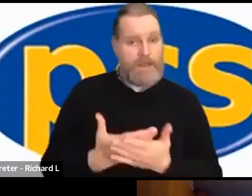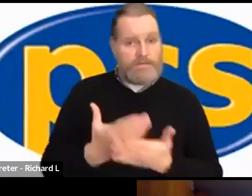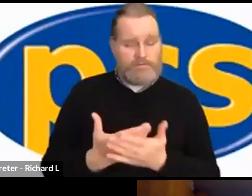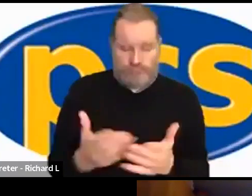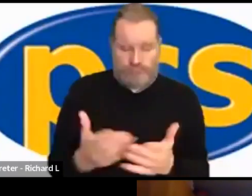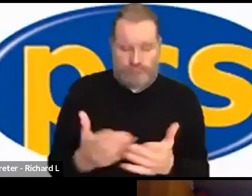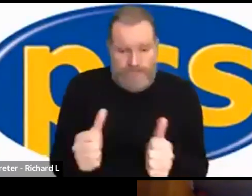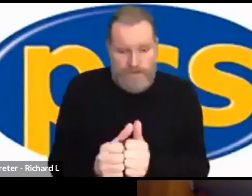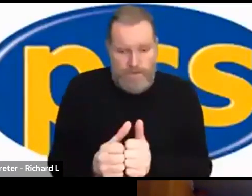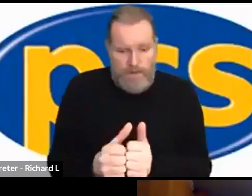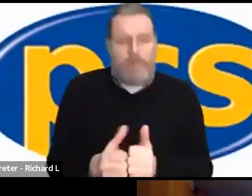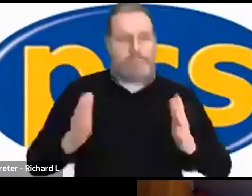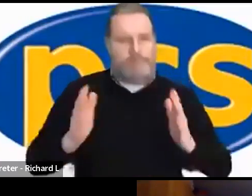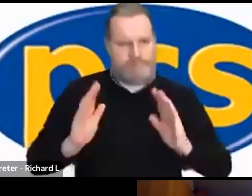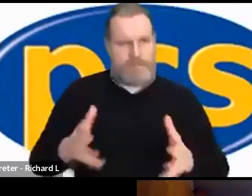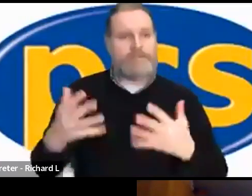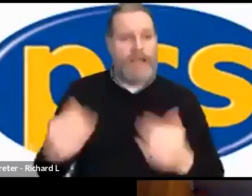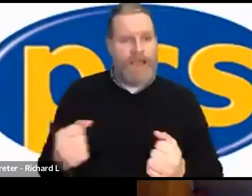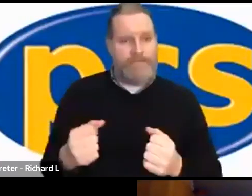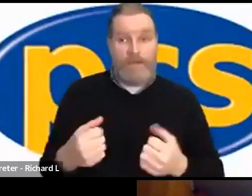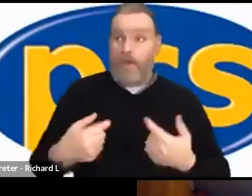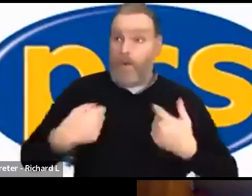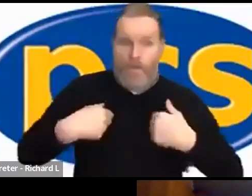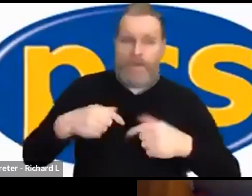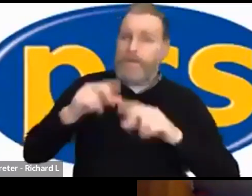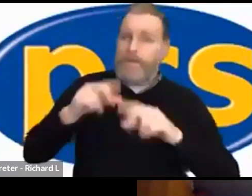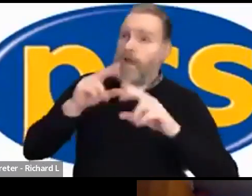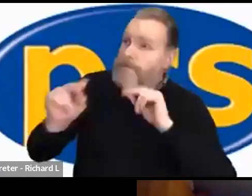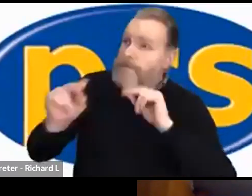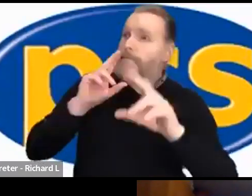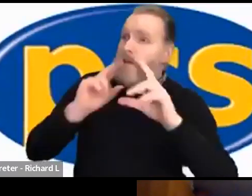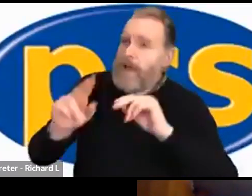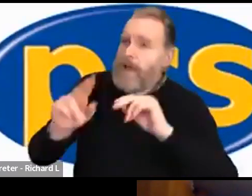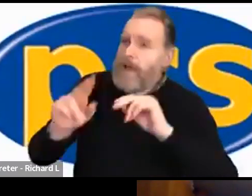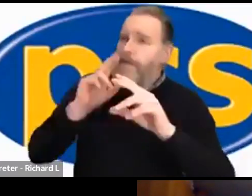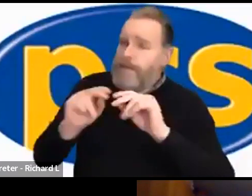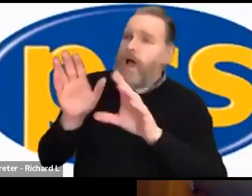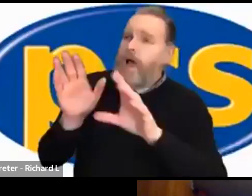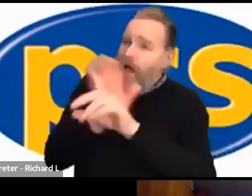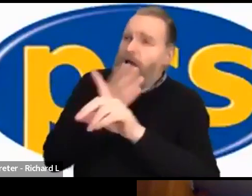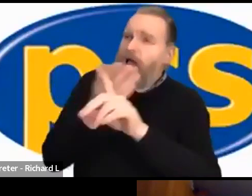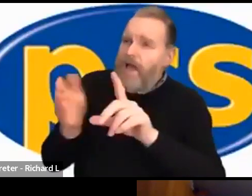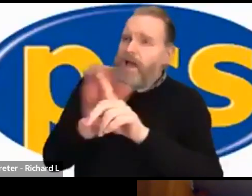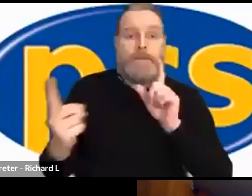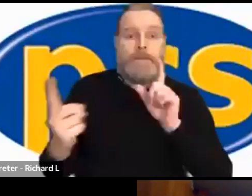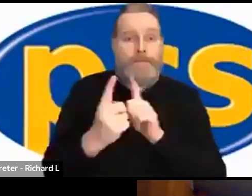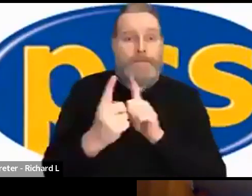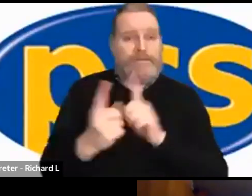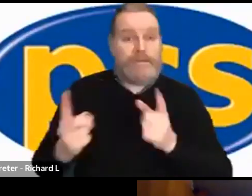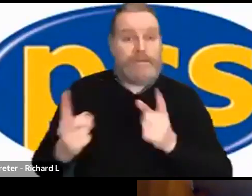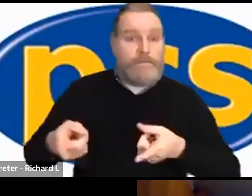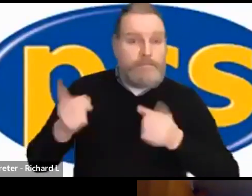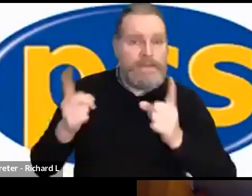reasonable. They're ones that we need . We try . We tried everything to We tried everything to persuade them to treat us properly